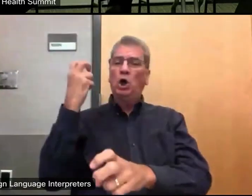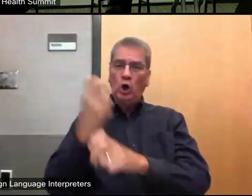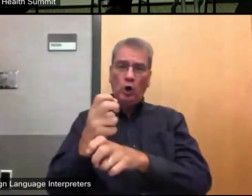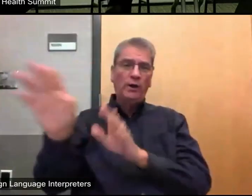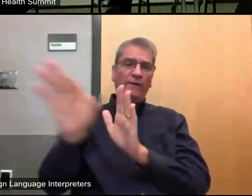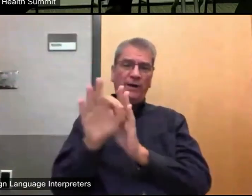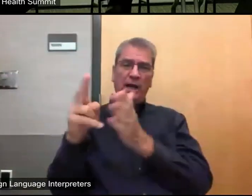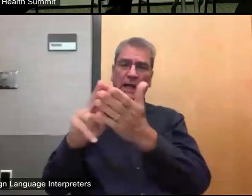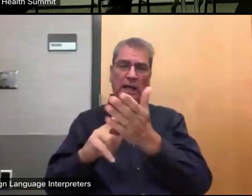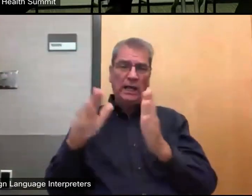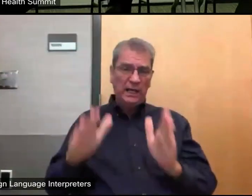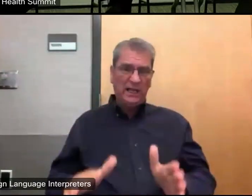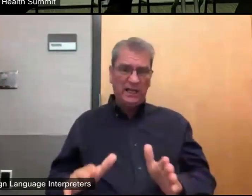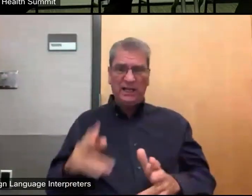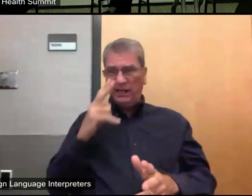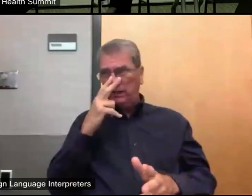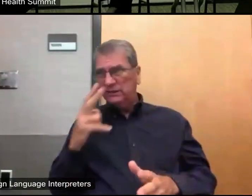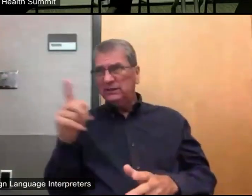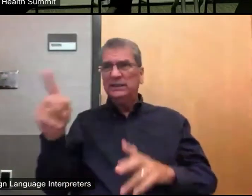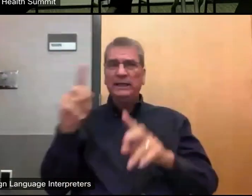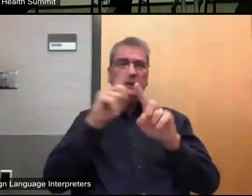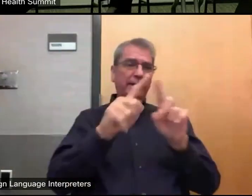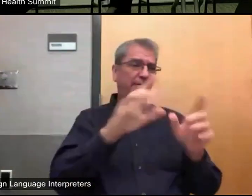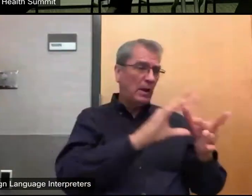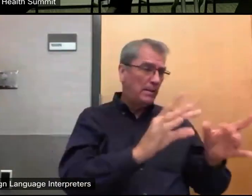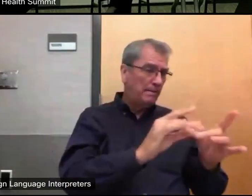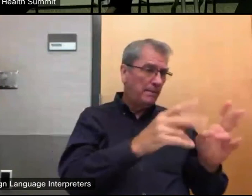And you can see how different messages might be needed to.